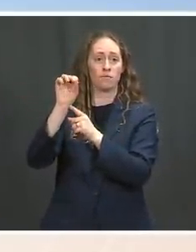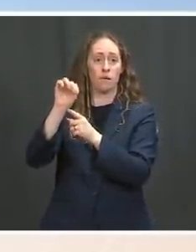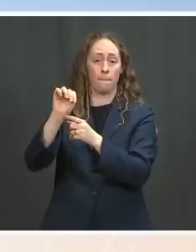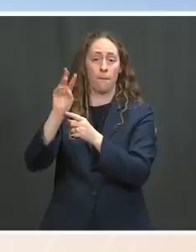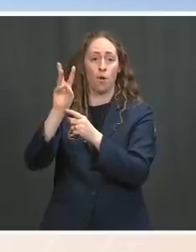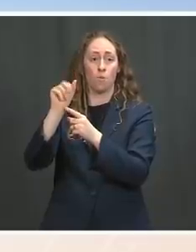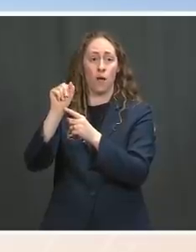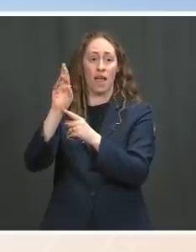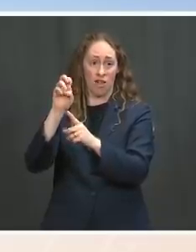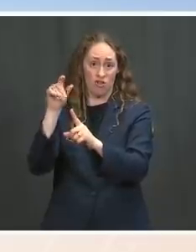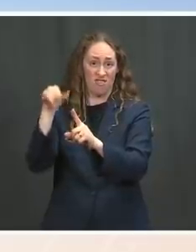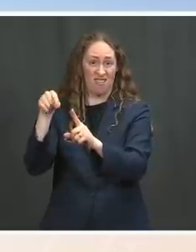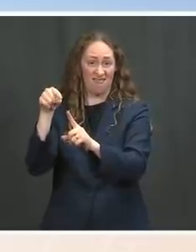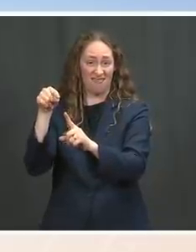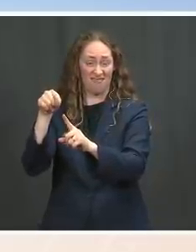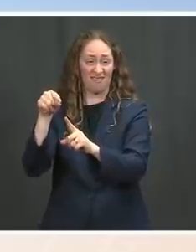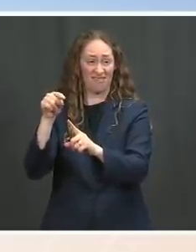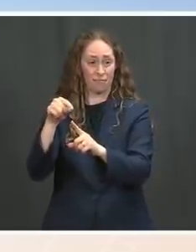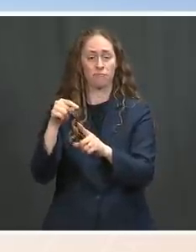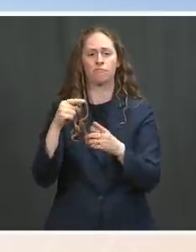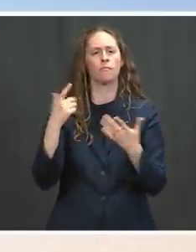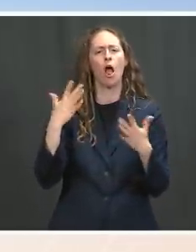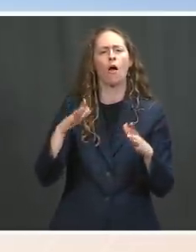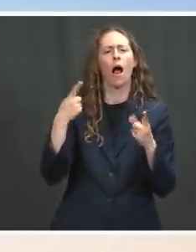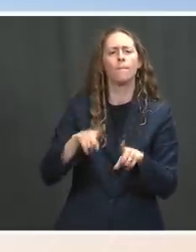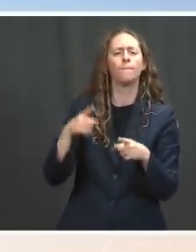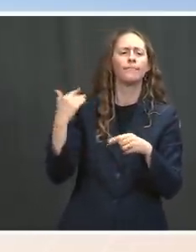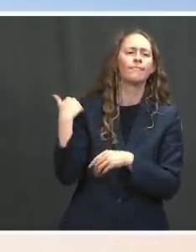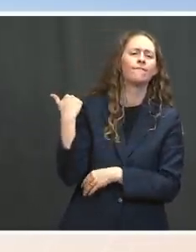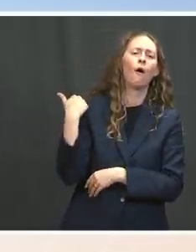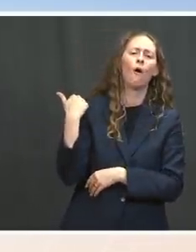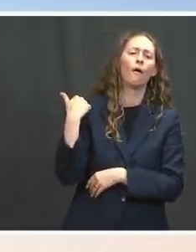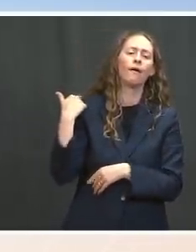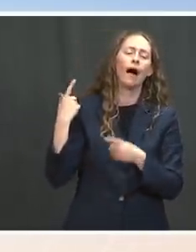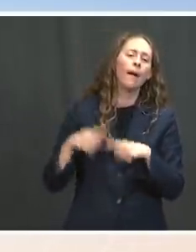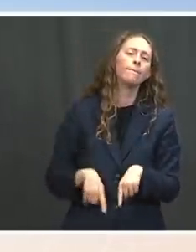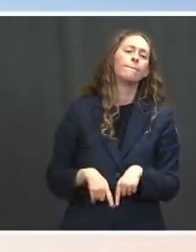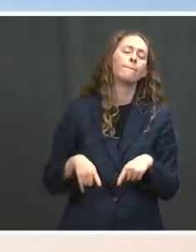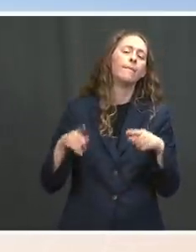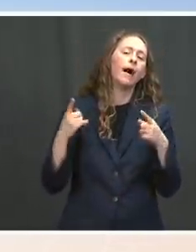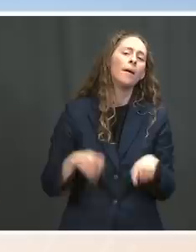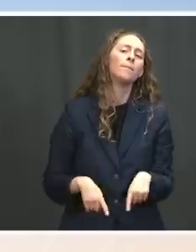Deputy -- Secretary Mayorkas, when he was Deputy Secretary, talked about, when he was here just two days ago,